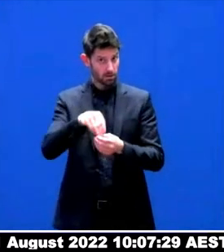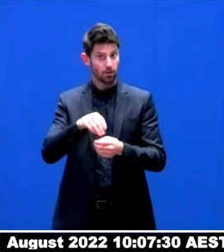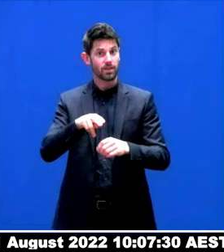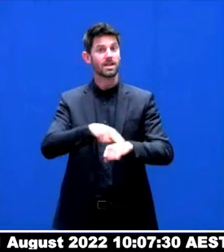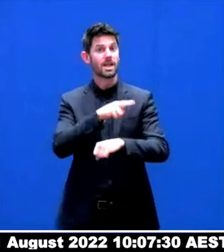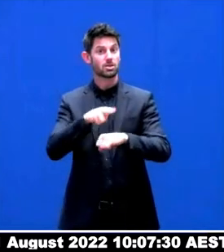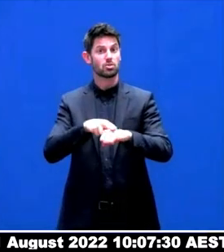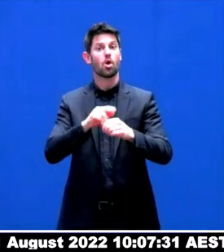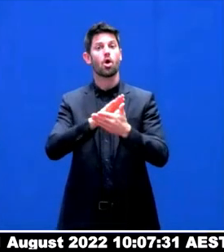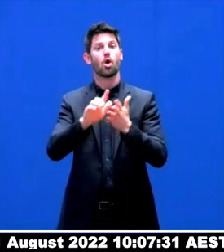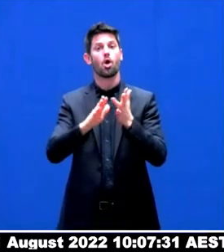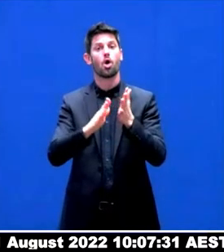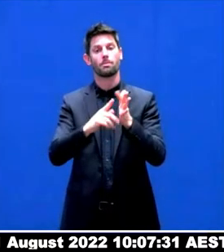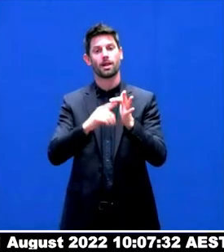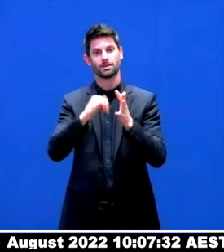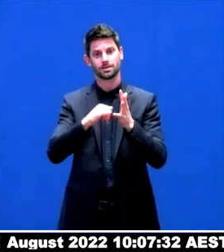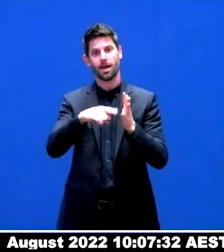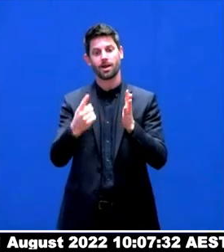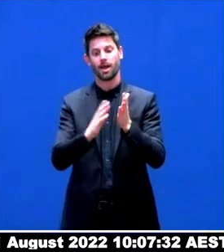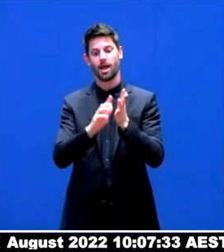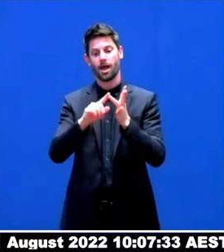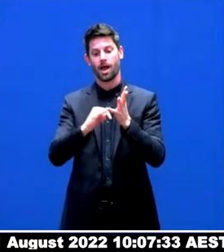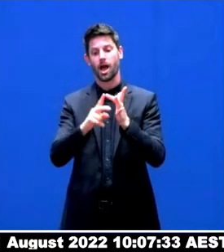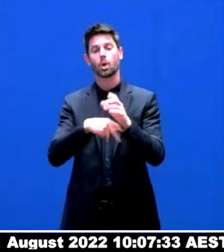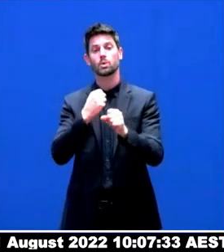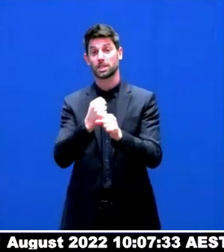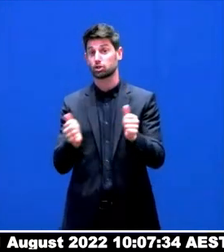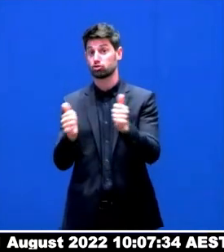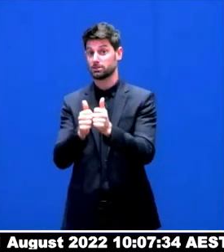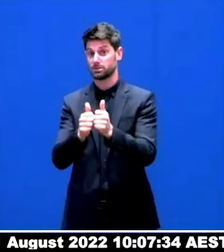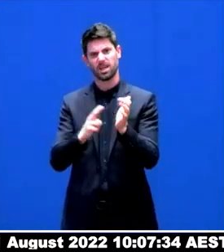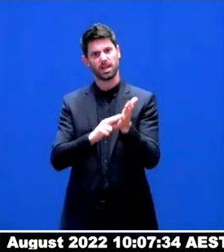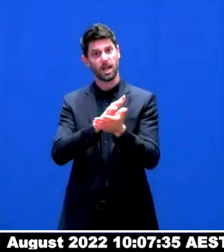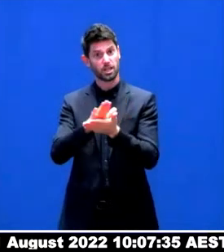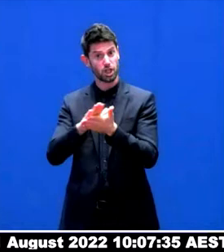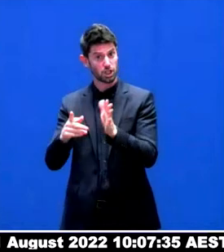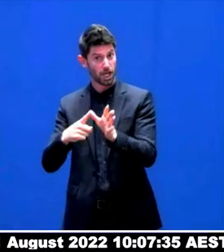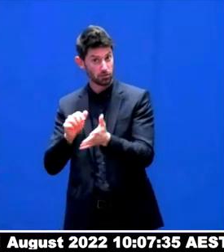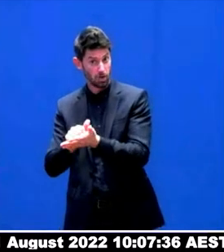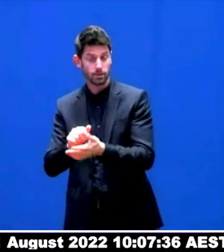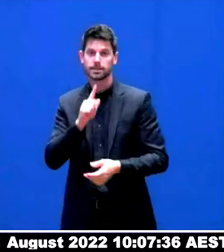It does. Together you've prepared a joint statement and you say that that has been